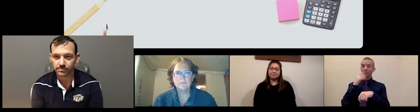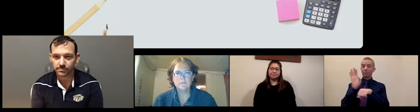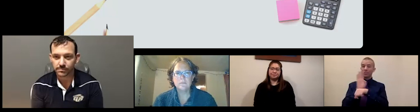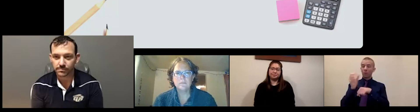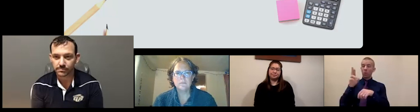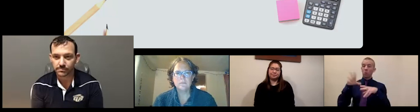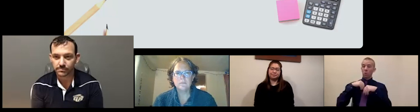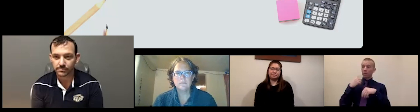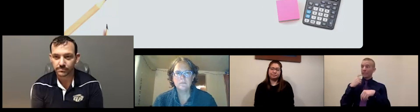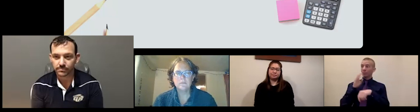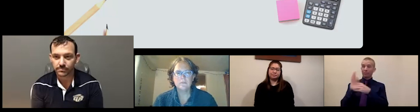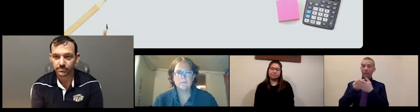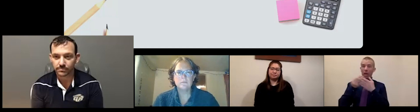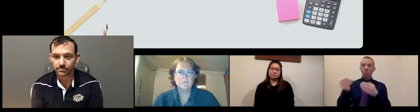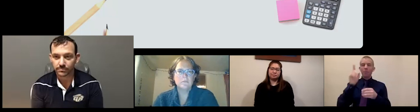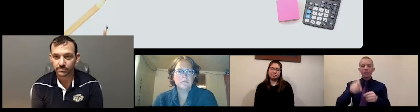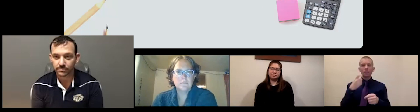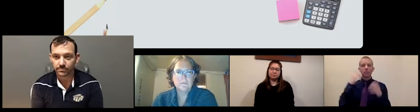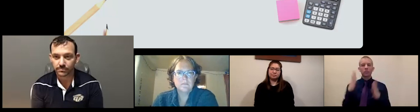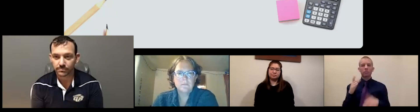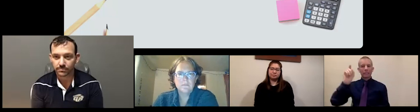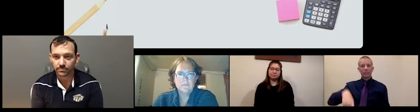buy and own a dental business, you must be a dentist.